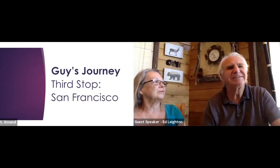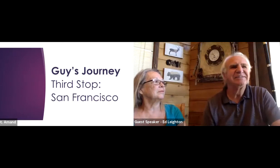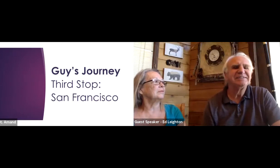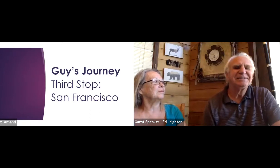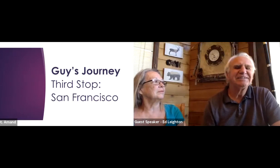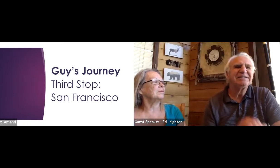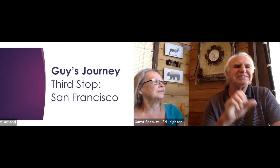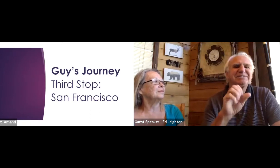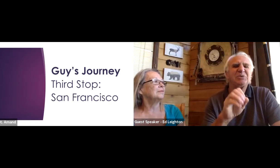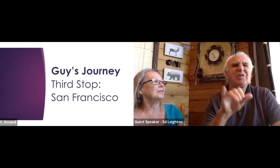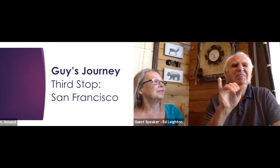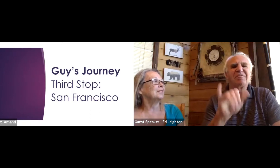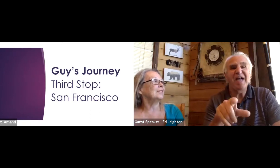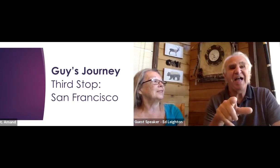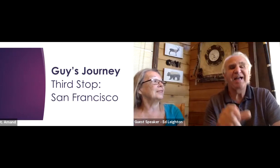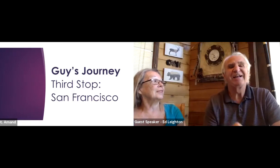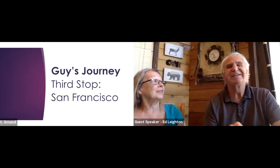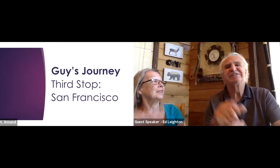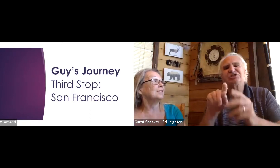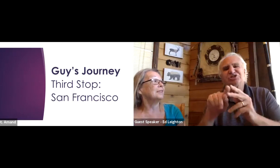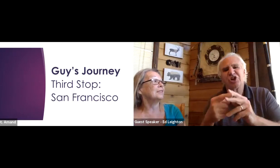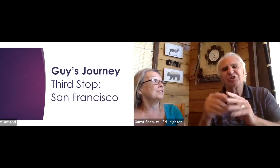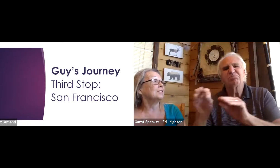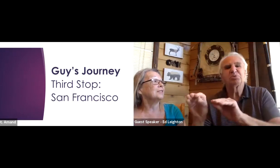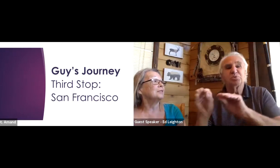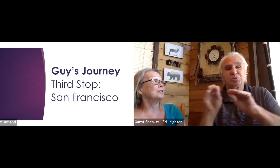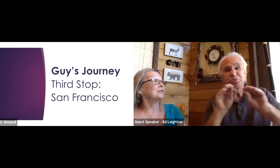had done, their relationship started to improve after that,